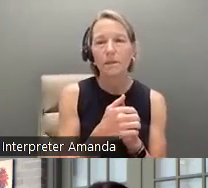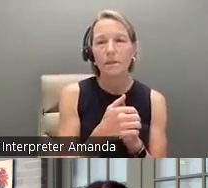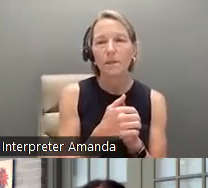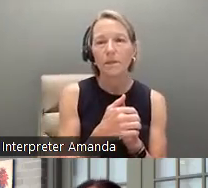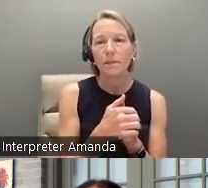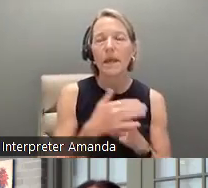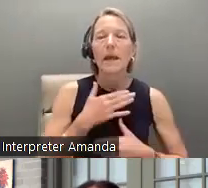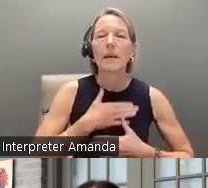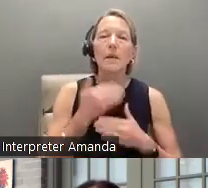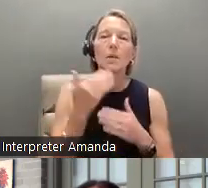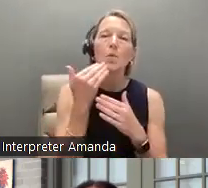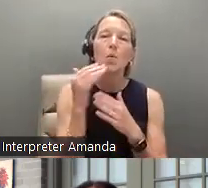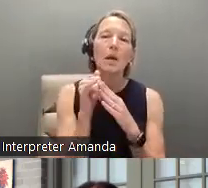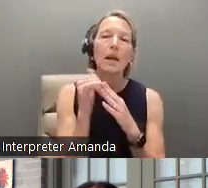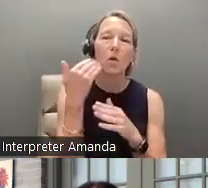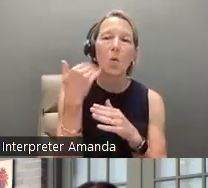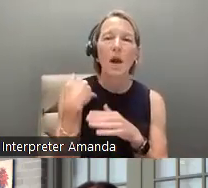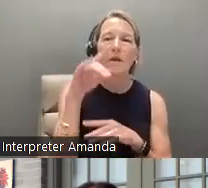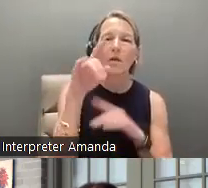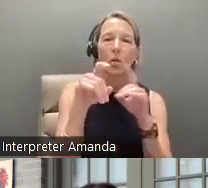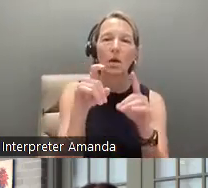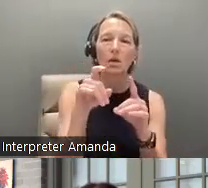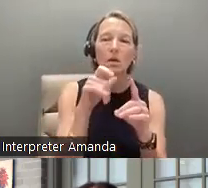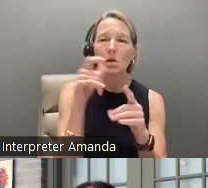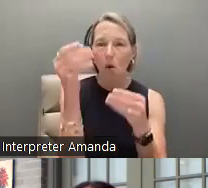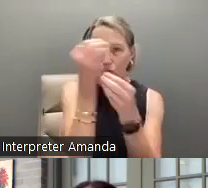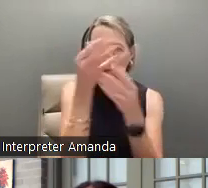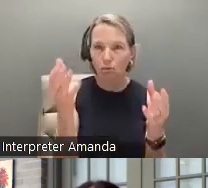um please note if you do have questions please don't share personal information